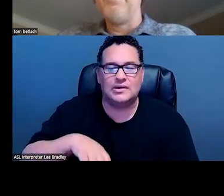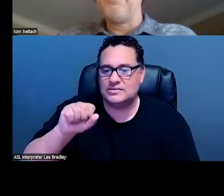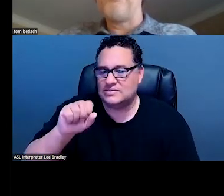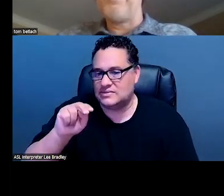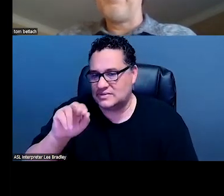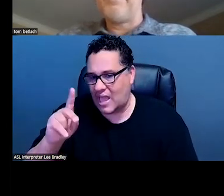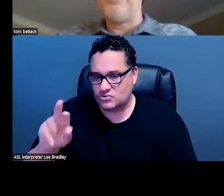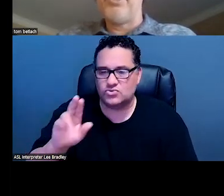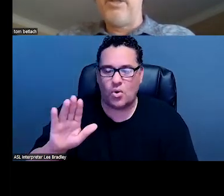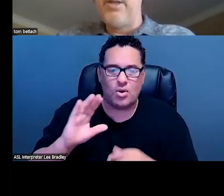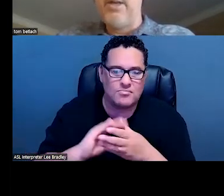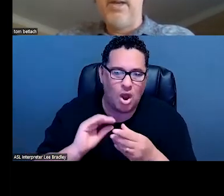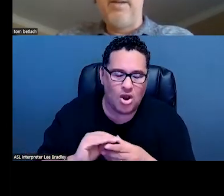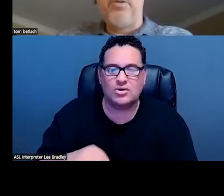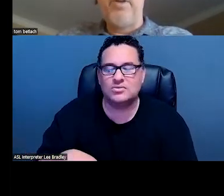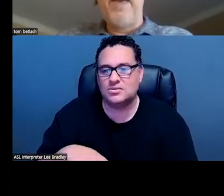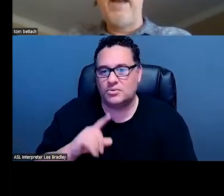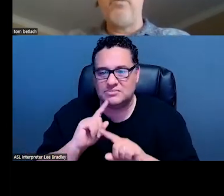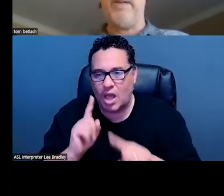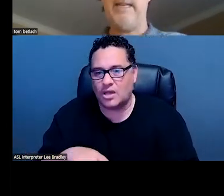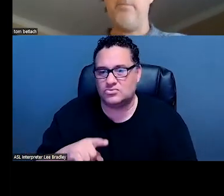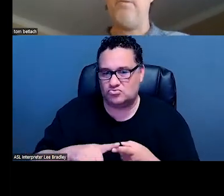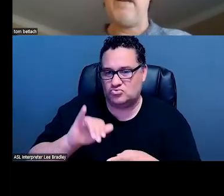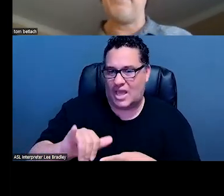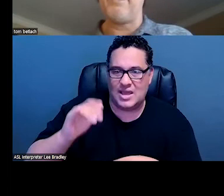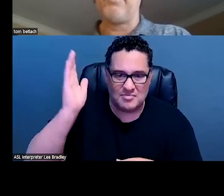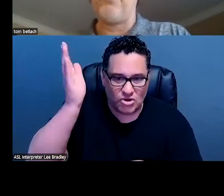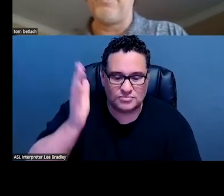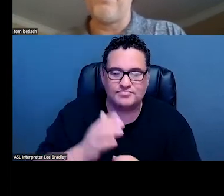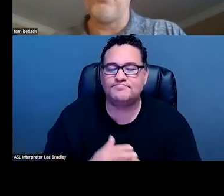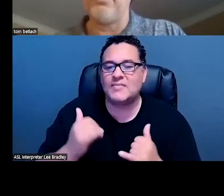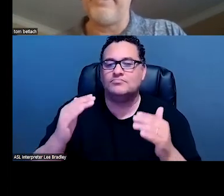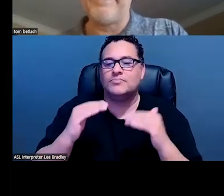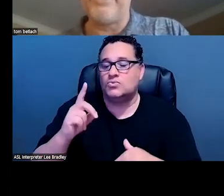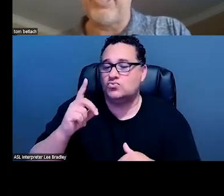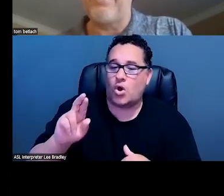TO THE PRESENTATION. BUT WITH THAT, WE NEED TO MOVE ON. DR. FORD IF YOU COULD LOOK AT THE CHAT,